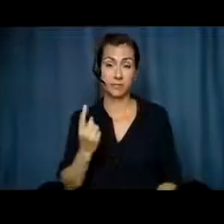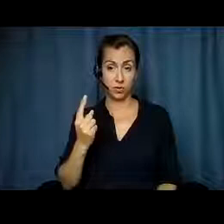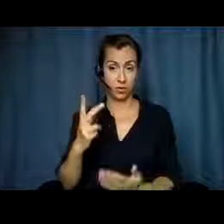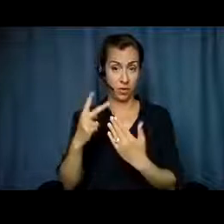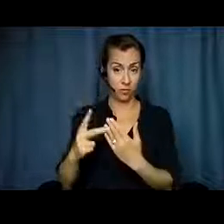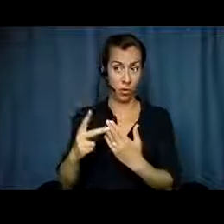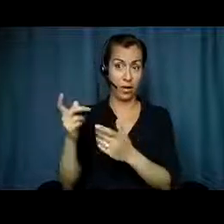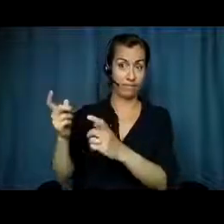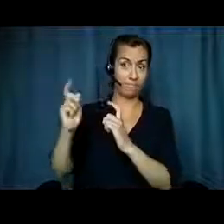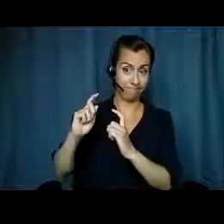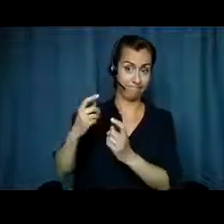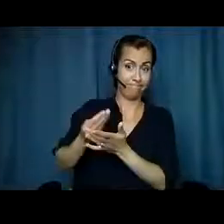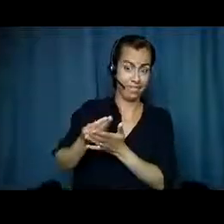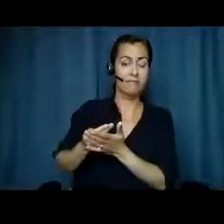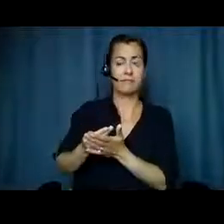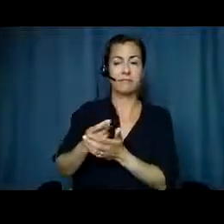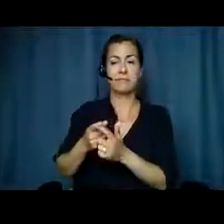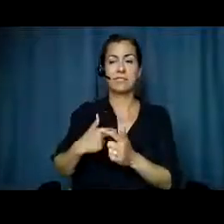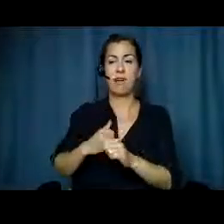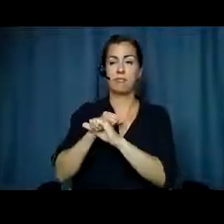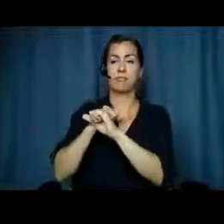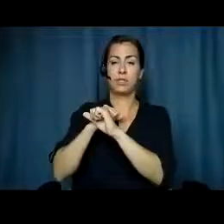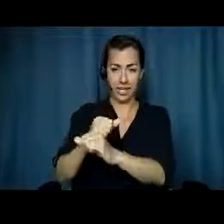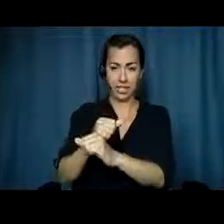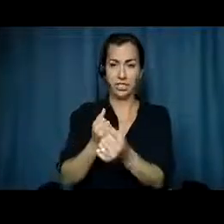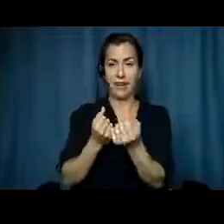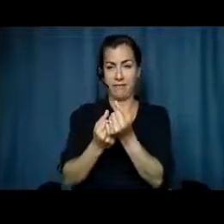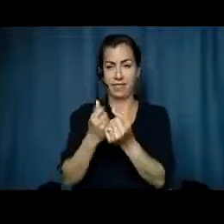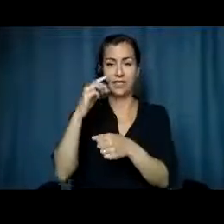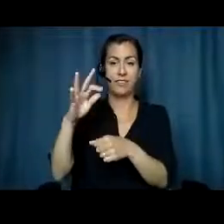to people with disabilities. This matters a lot,